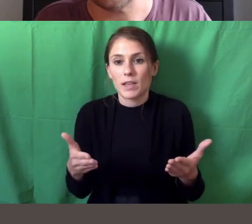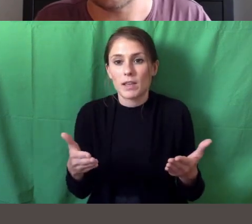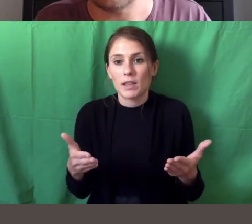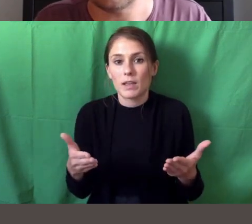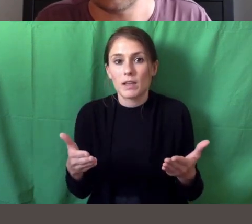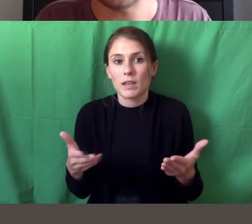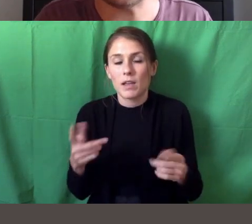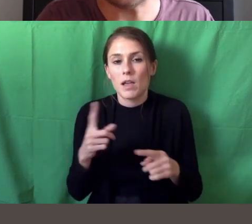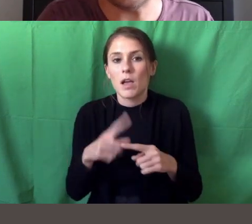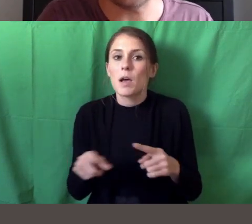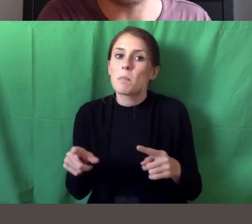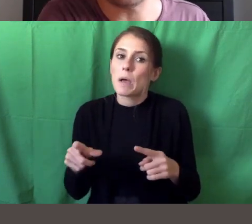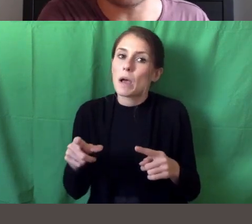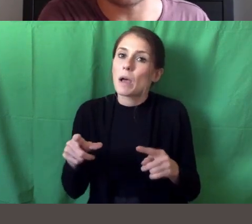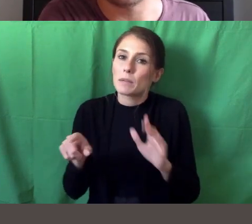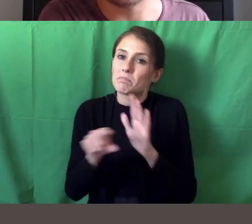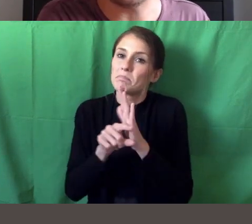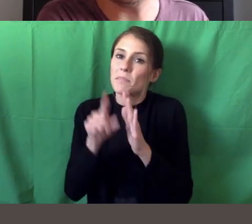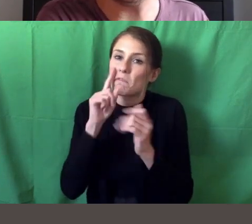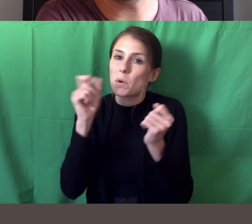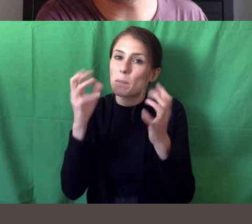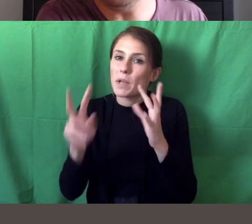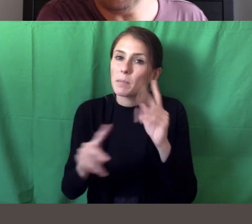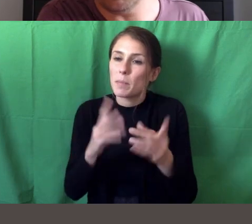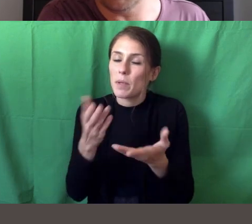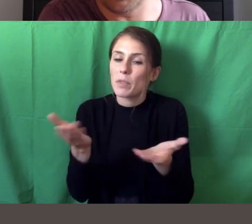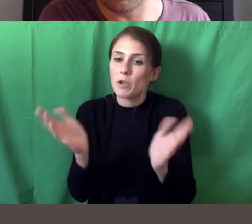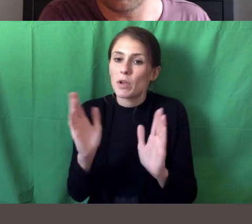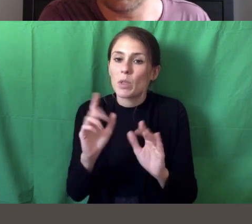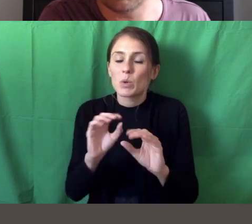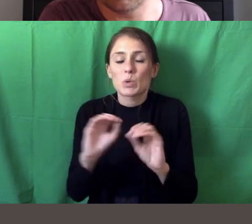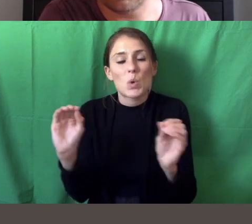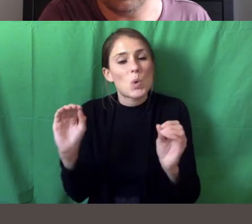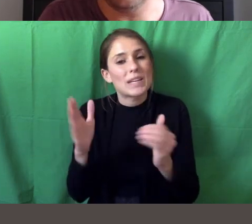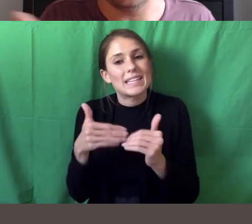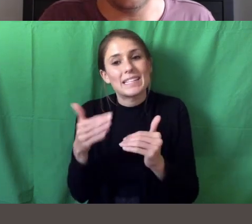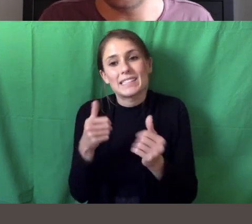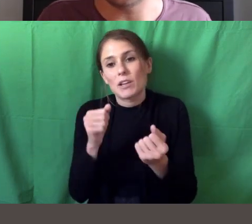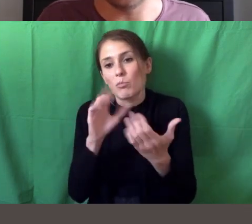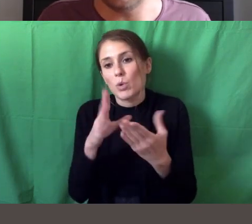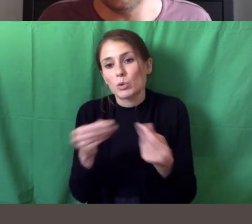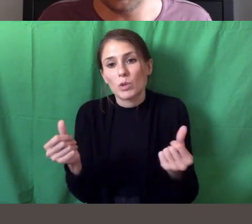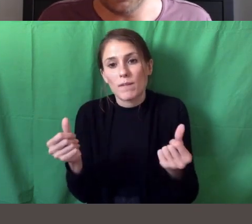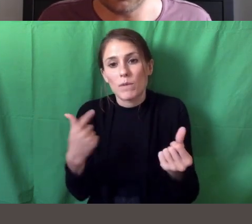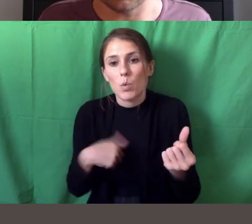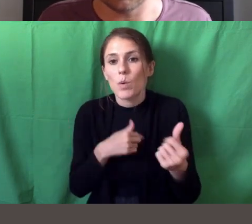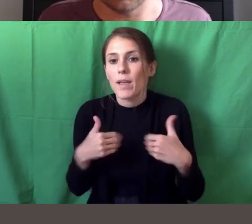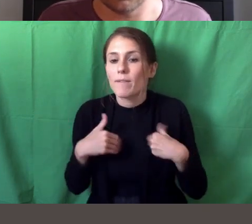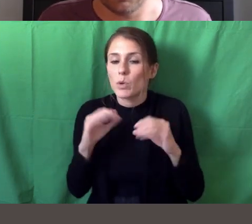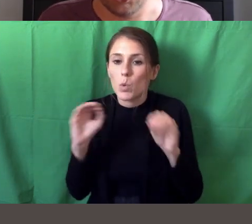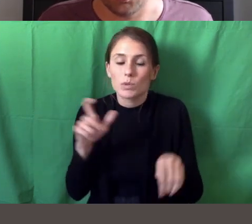which is a good thing. But certainly now CI is broken for lots of people out there. And